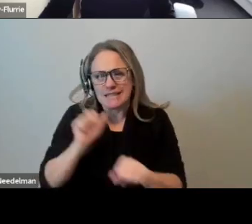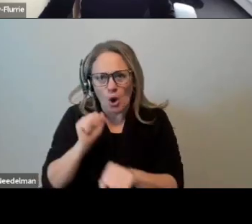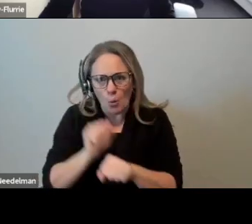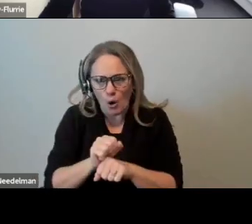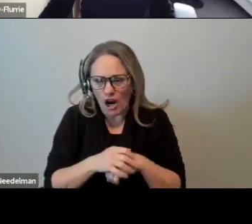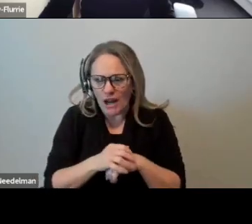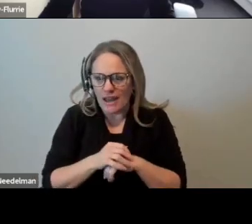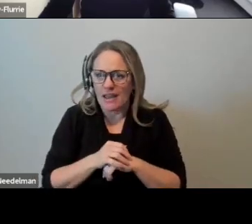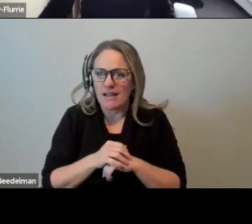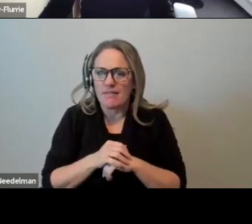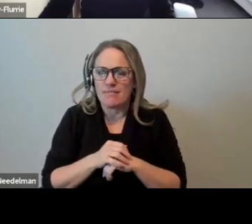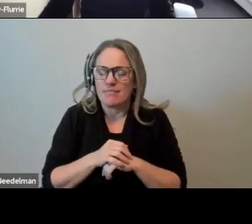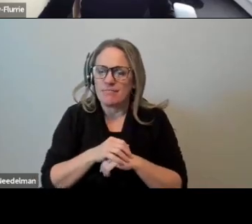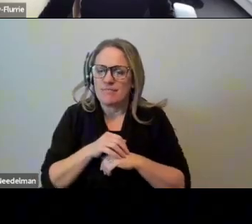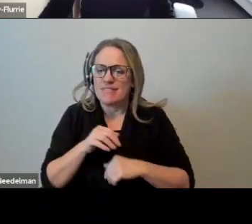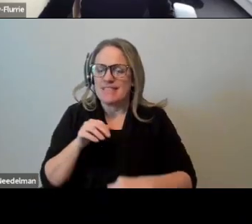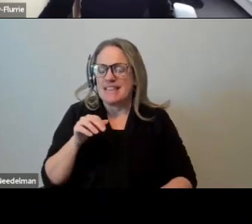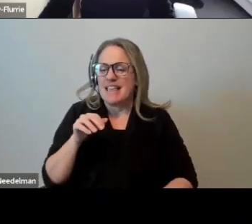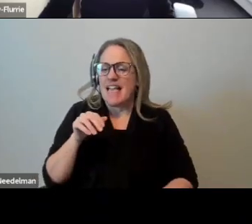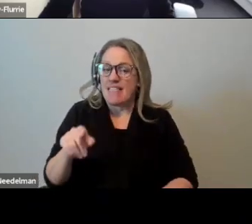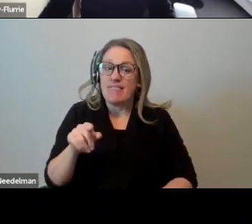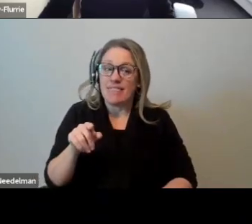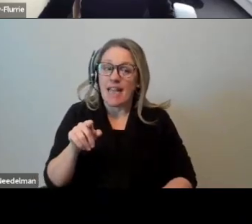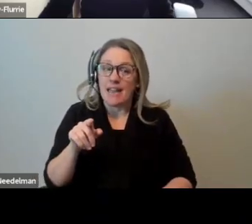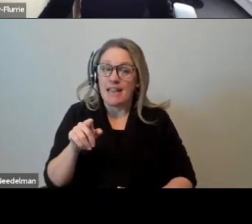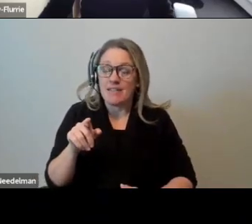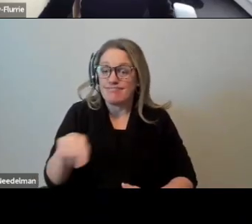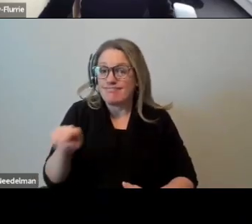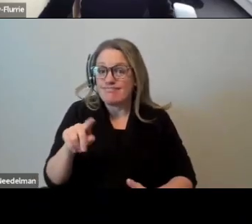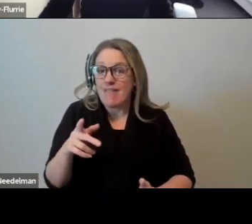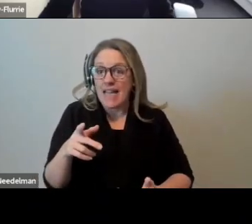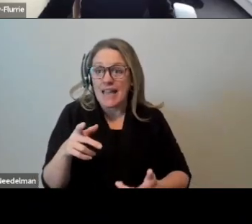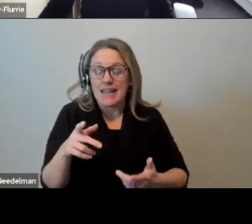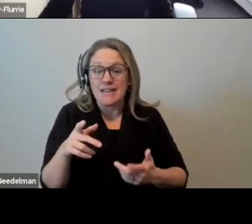and they are really powering some great things